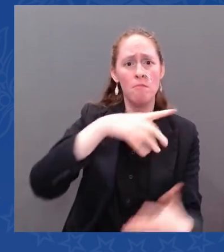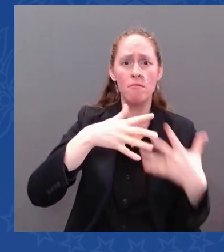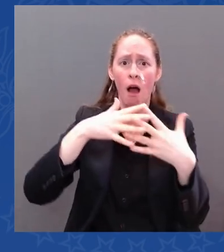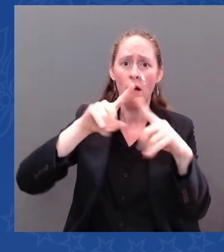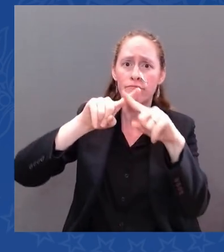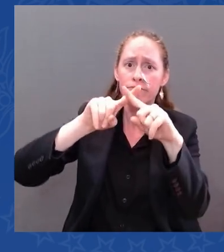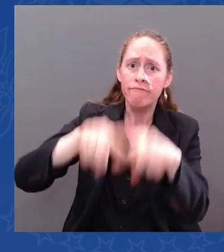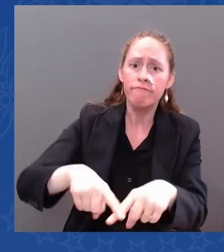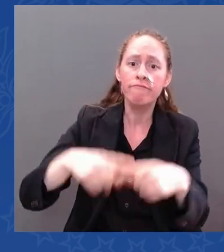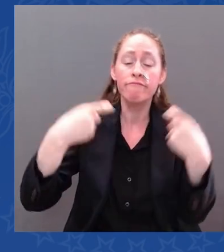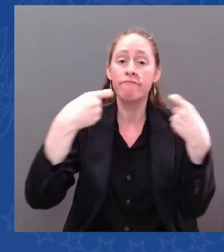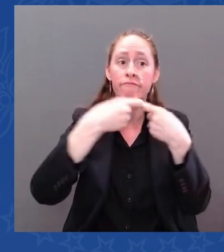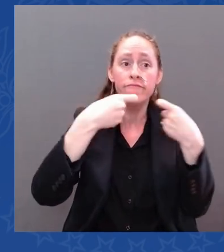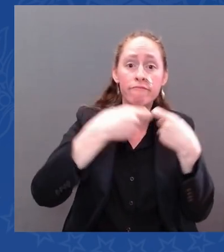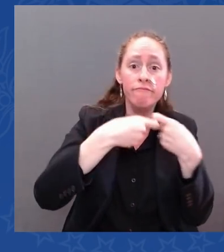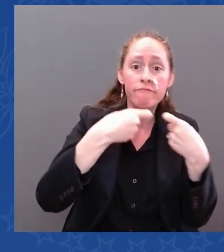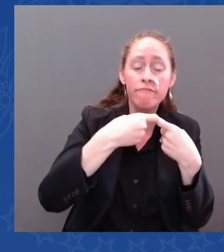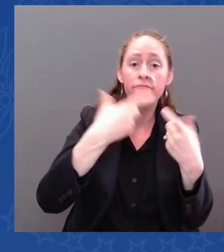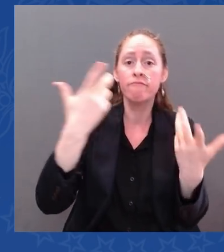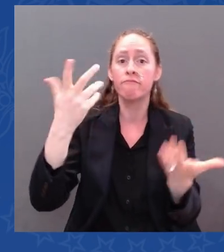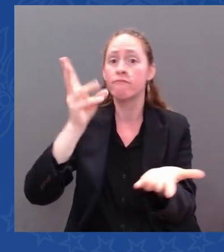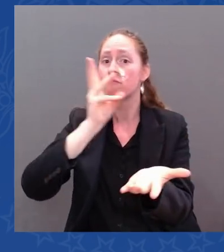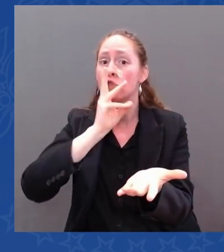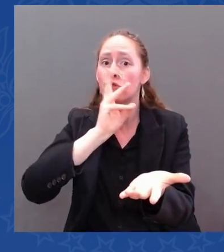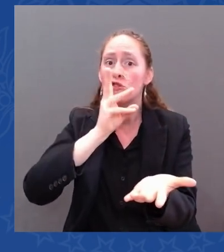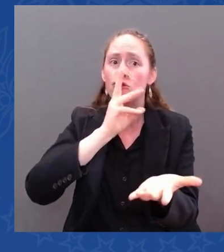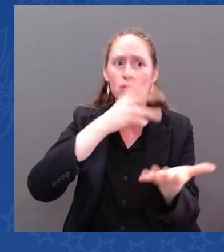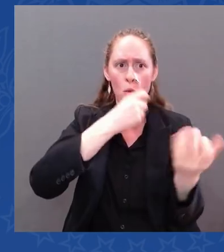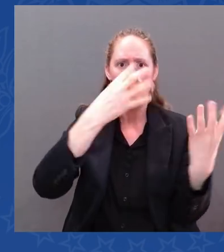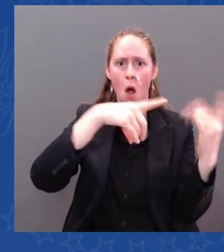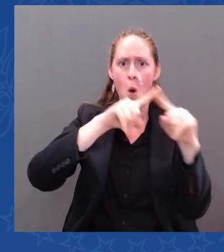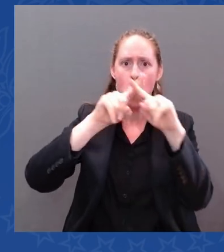and finally, your role you can play in helping secure